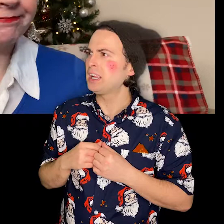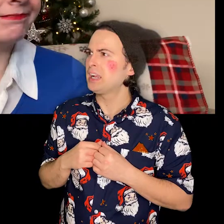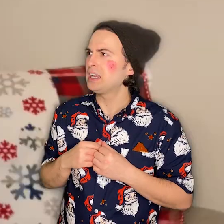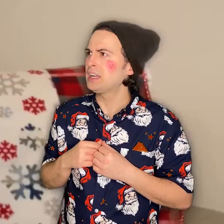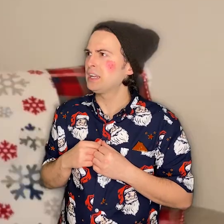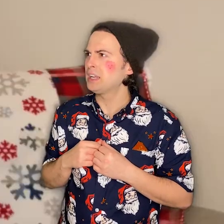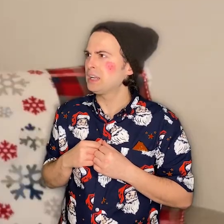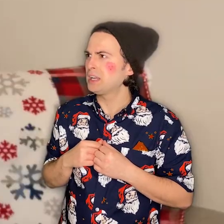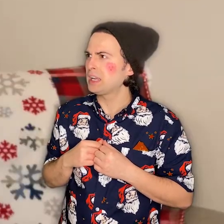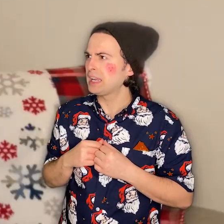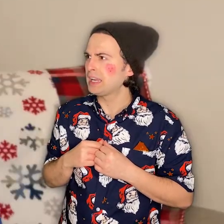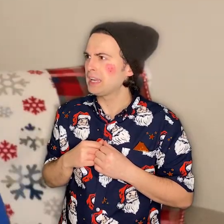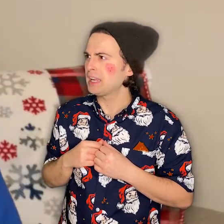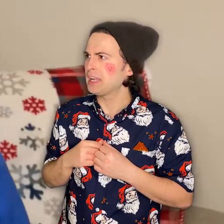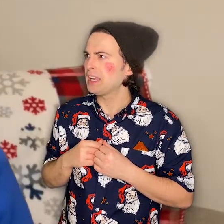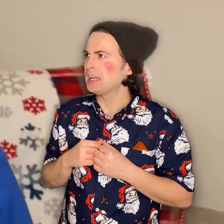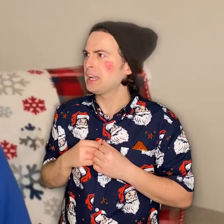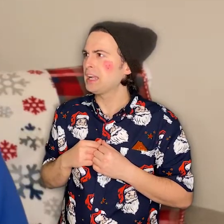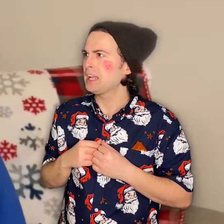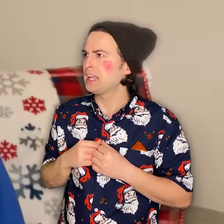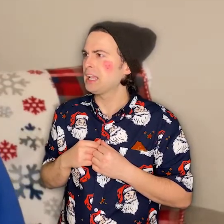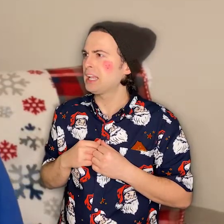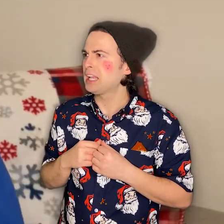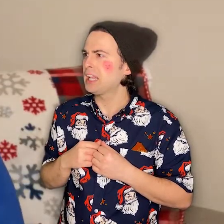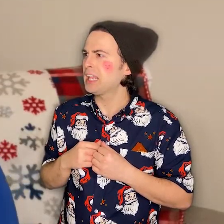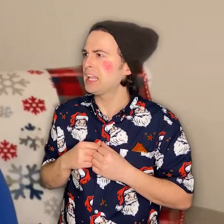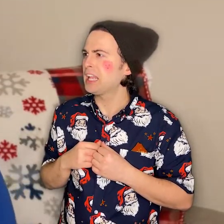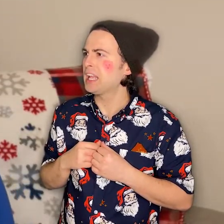Belle – Okay, so what should I do?